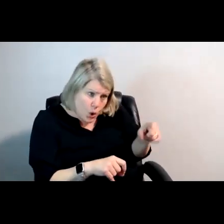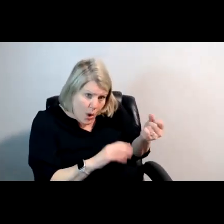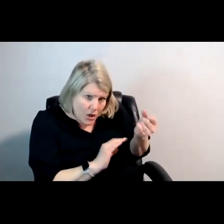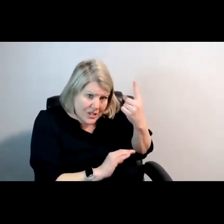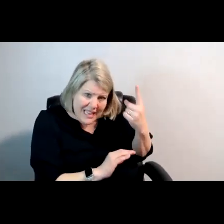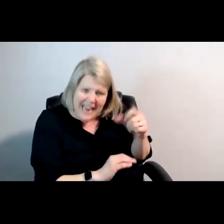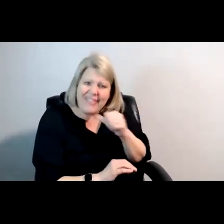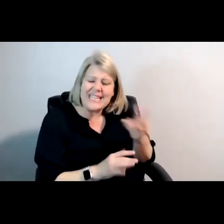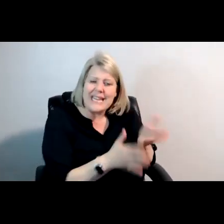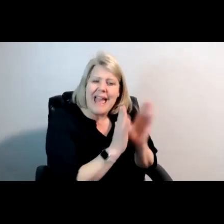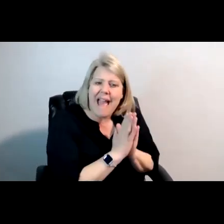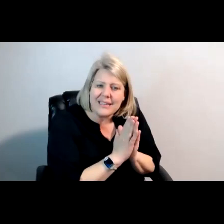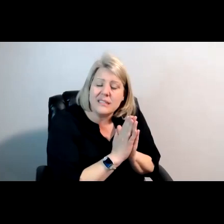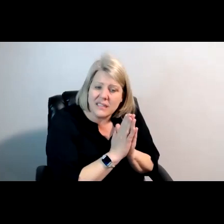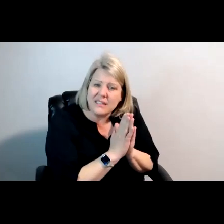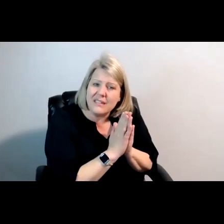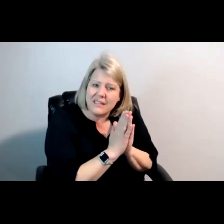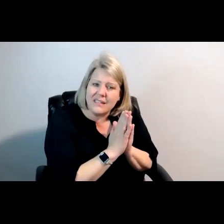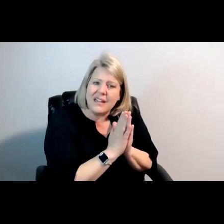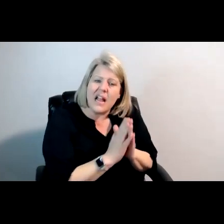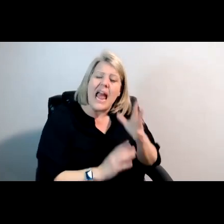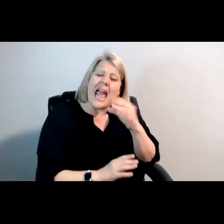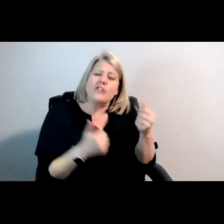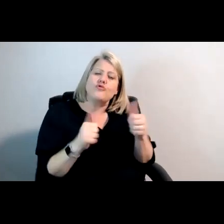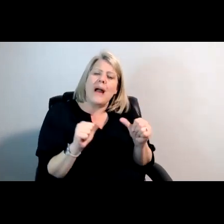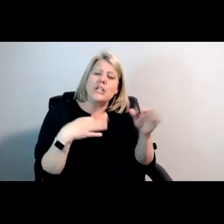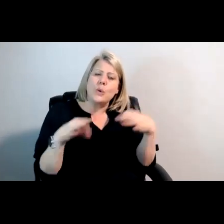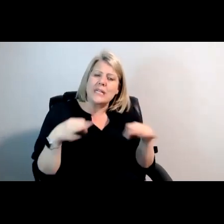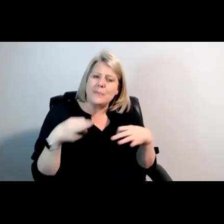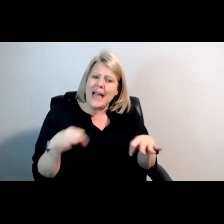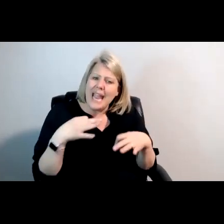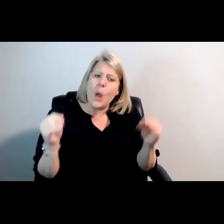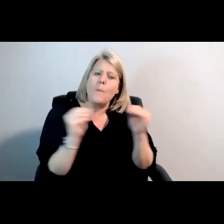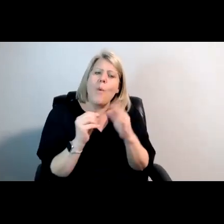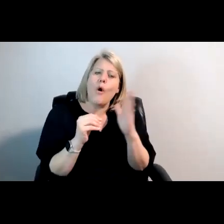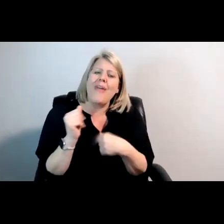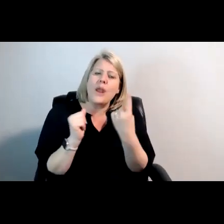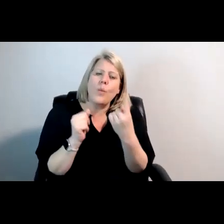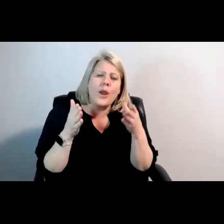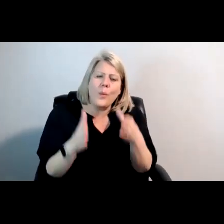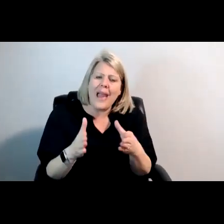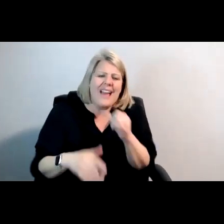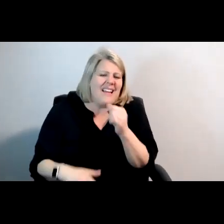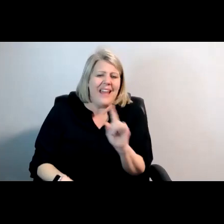and explain things a couple of different ways. So this is not something that's limited to people with disabilities.